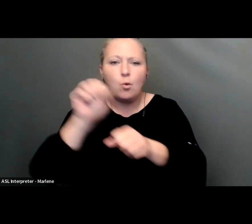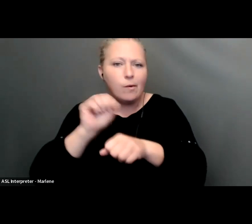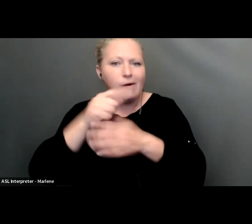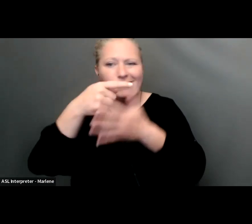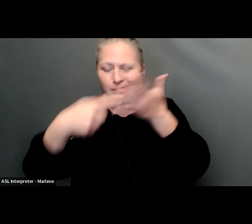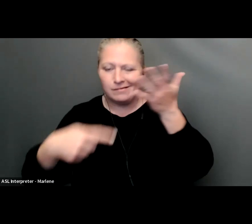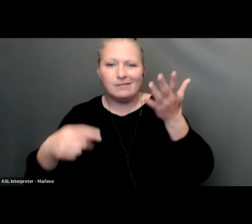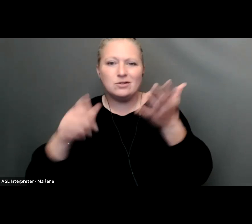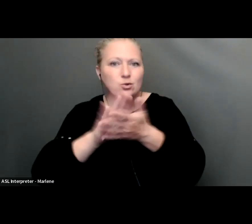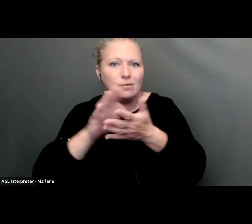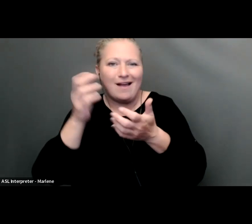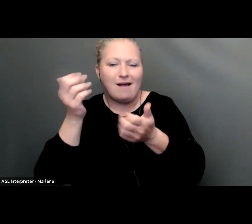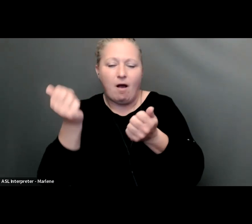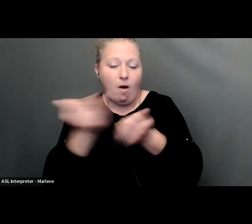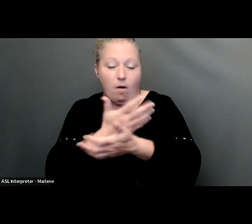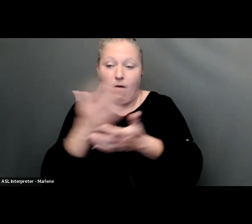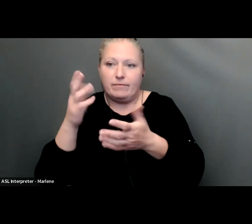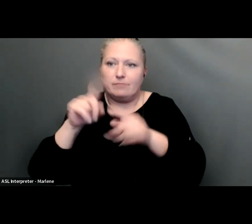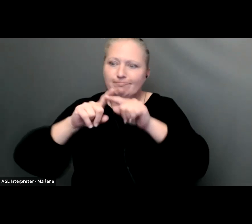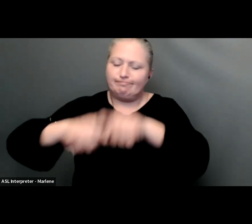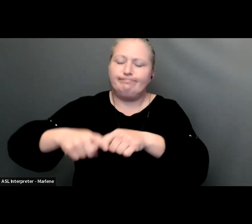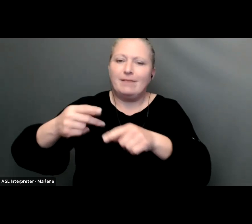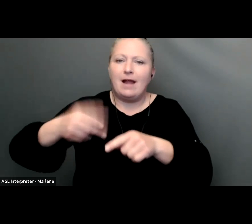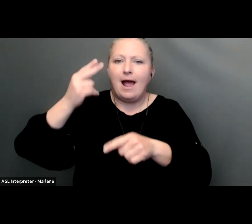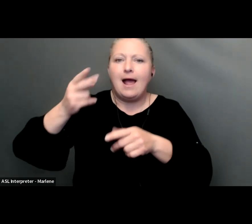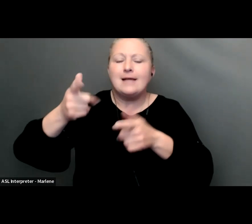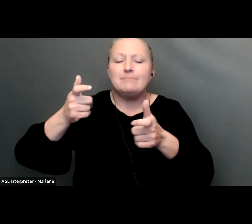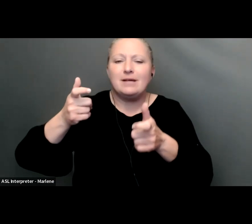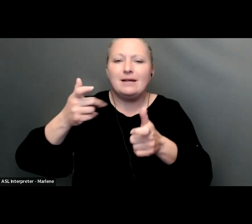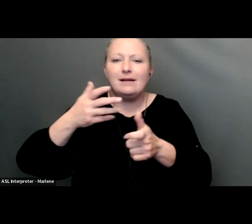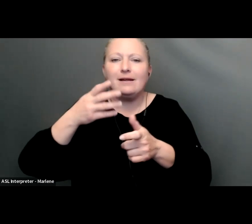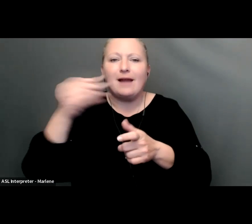demand reliable high-speed internet and in facility with the requisite digital skills.